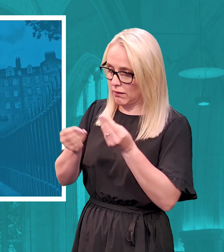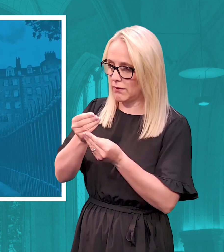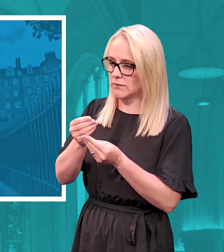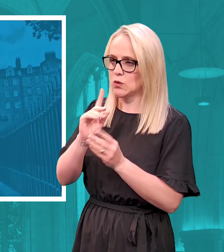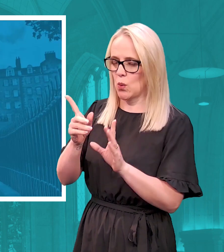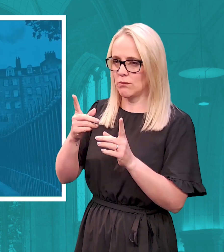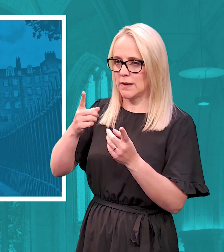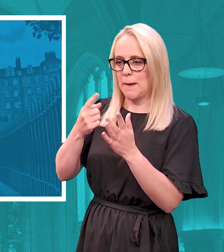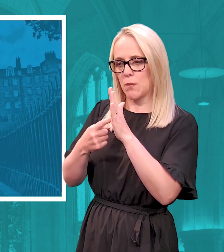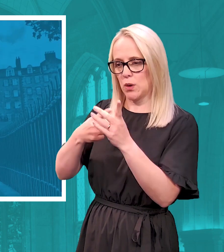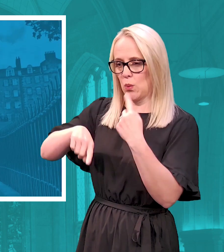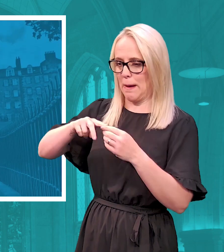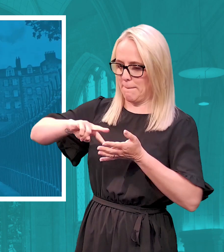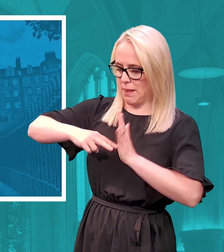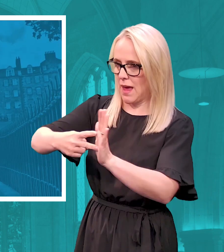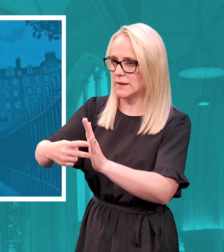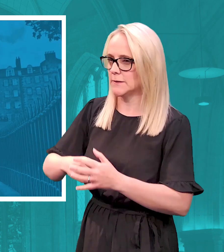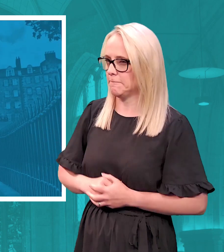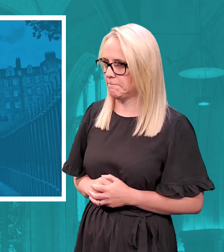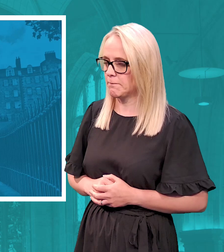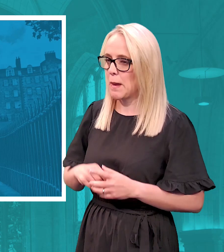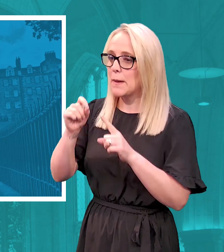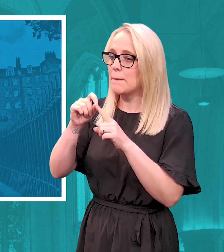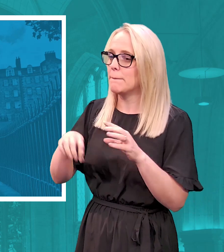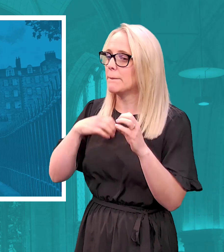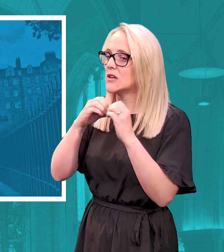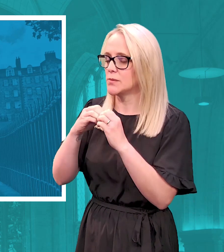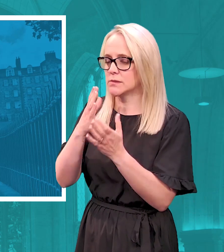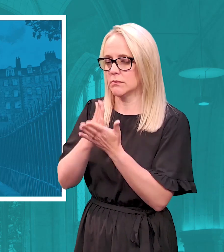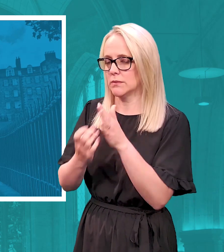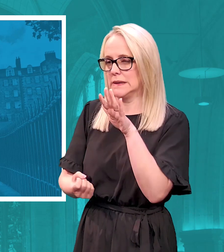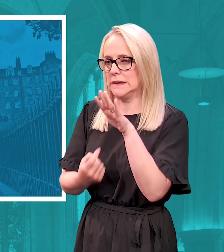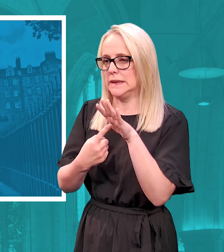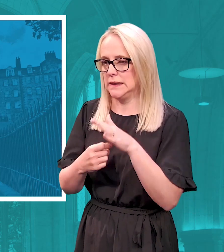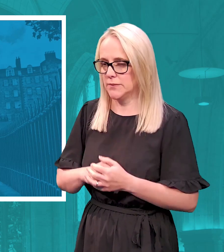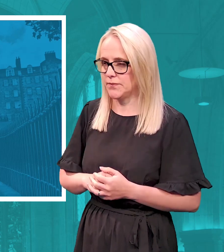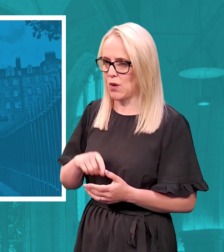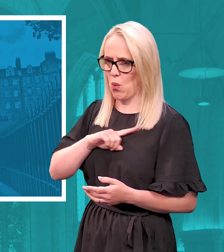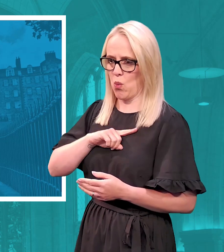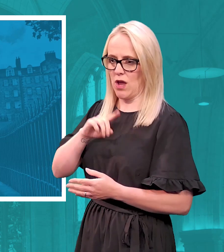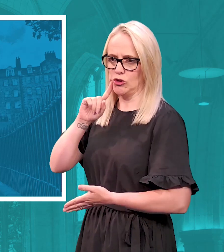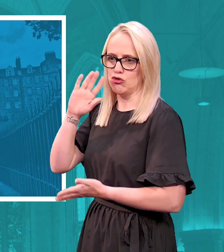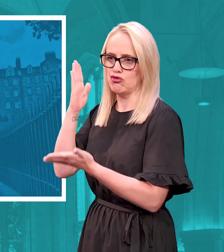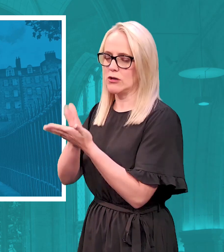Presbyteries are the key. The Trustees don't determine where to prune or plant.